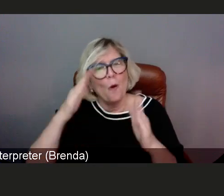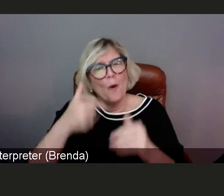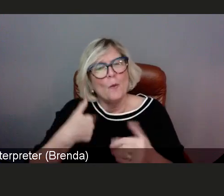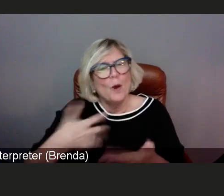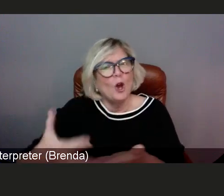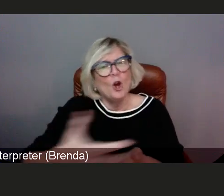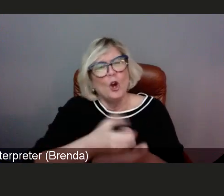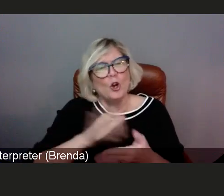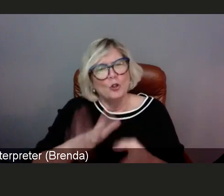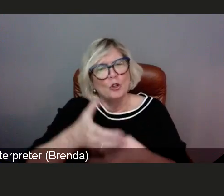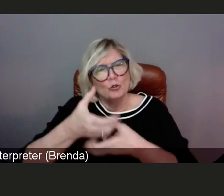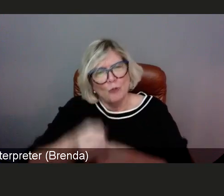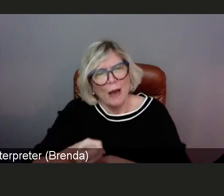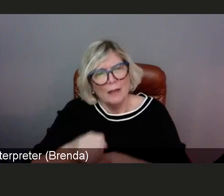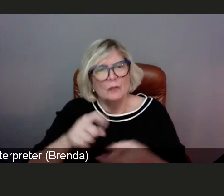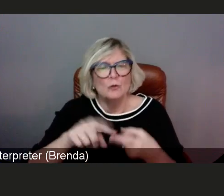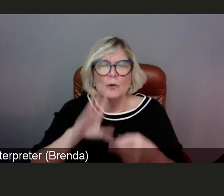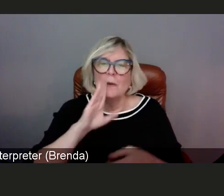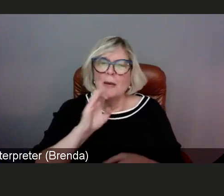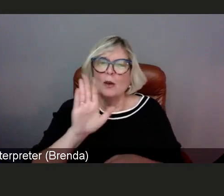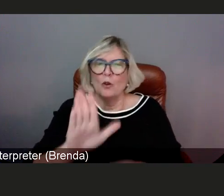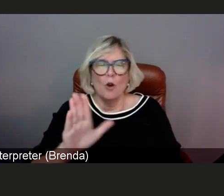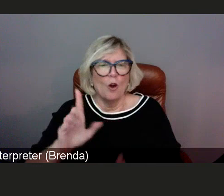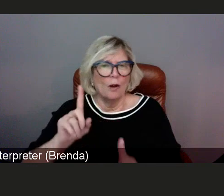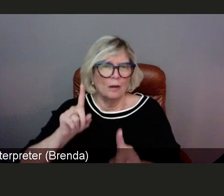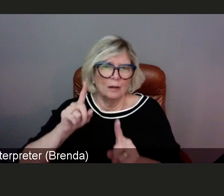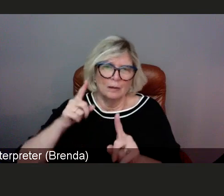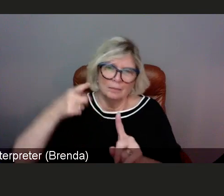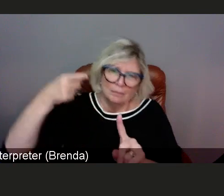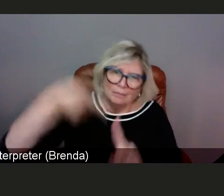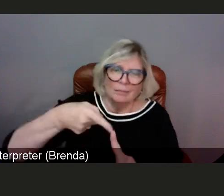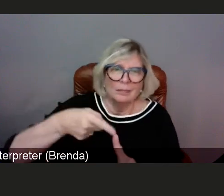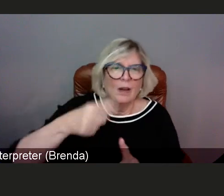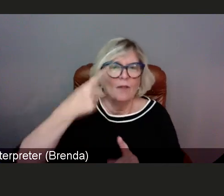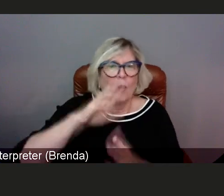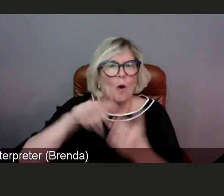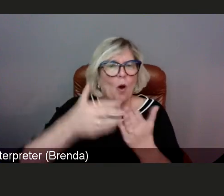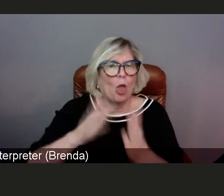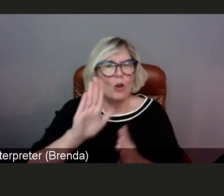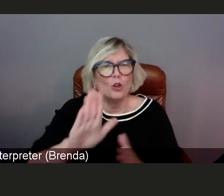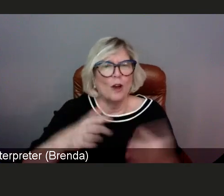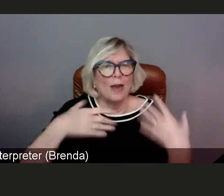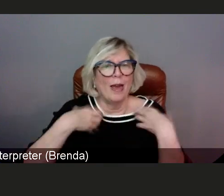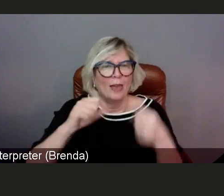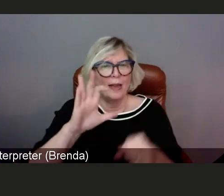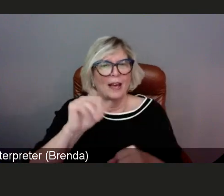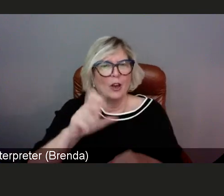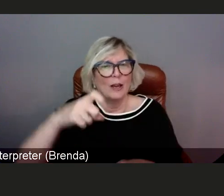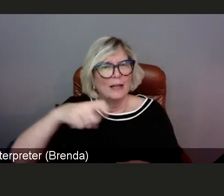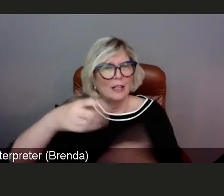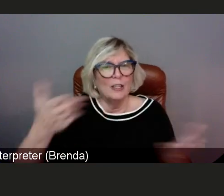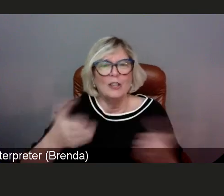to be your go-to source for all your healthcare needs here in Sussex County. We're not going to stop.